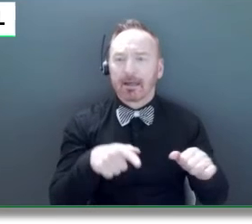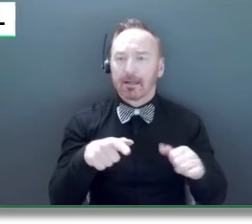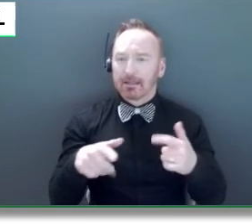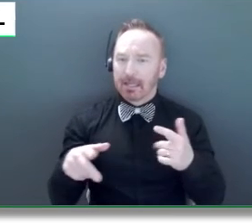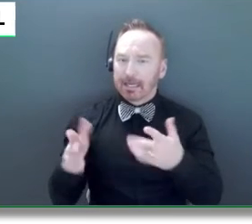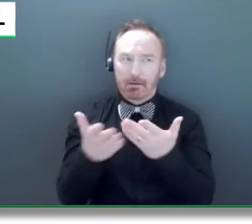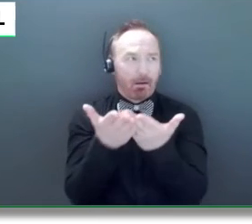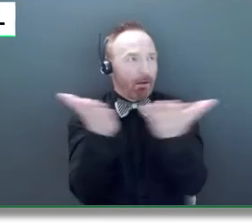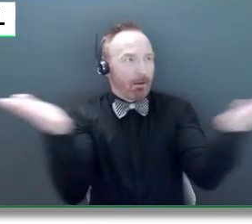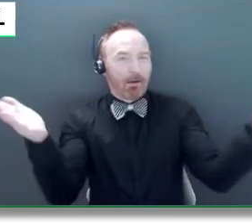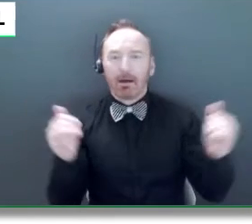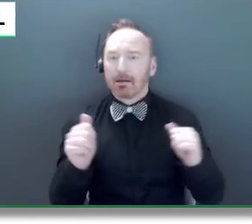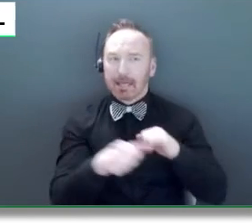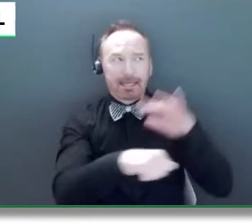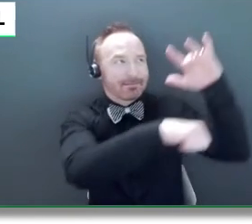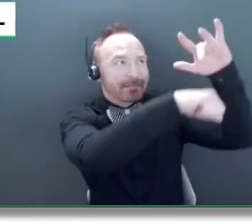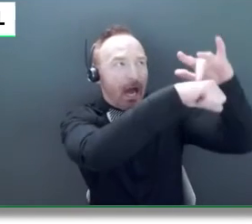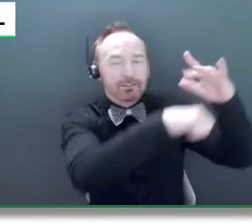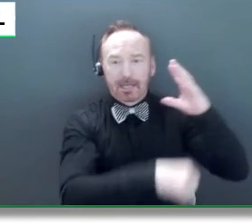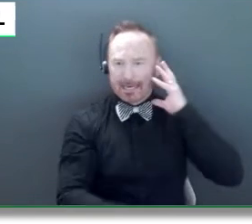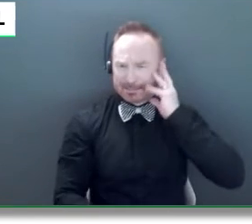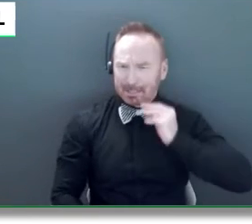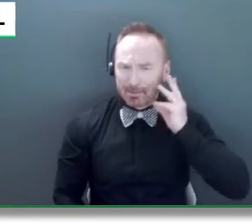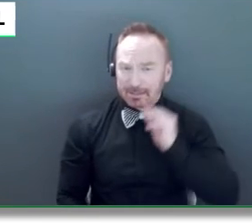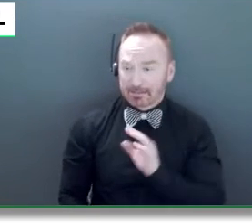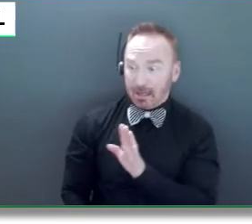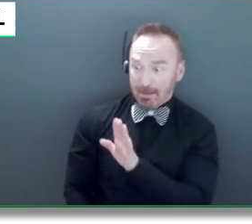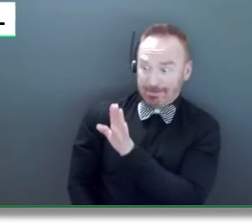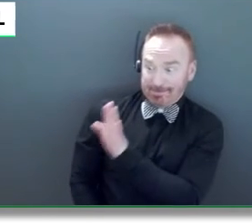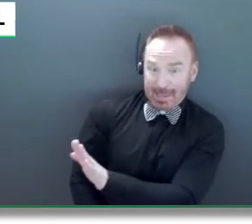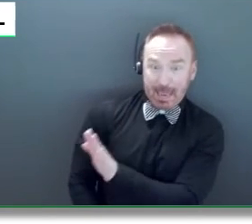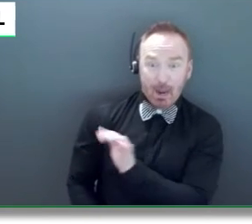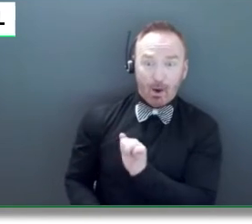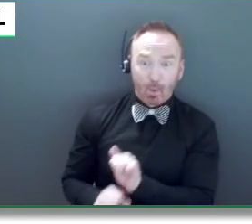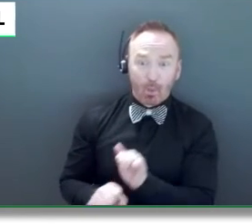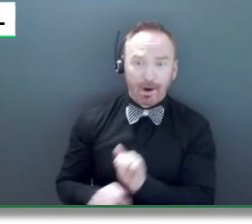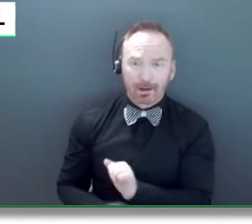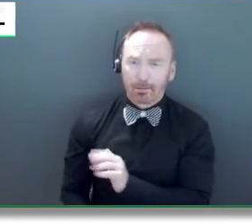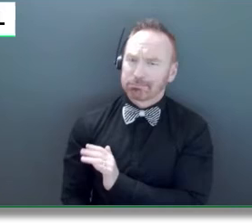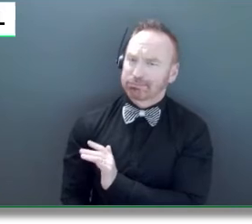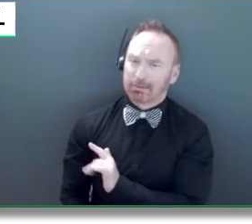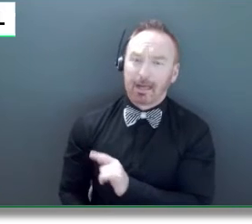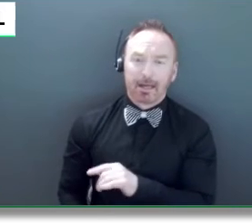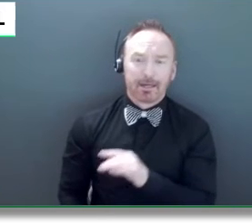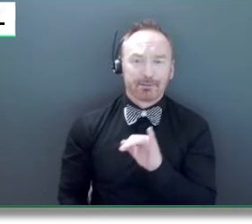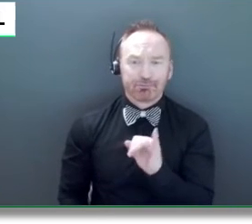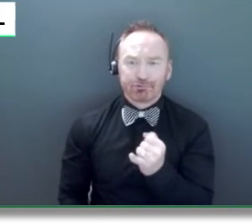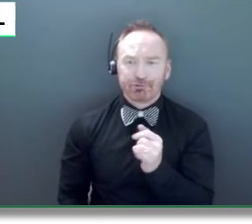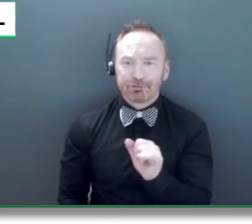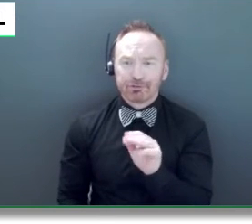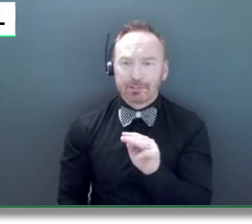it's amazing that the work that Jamie and the other panelists are doing with the accessibility especially on the